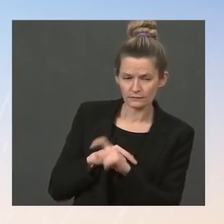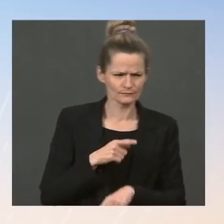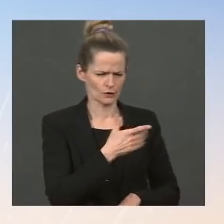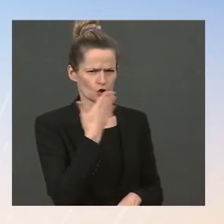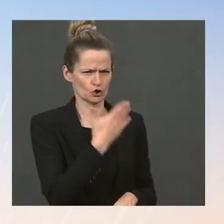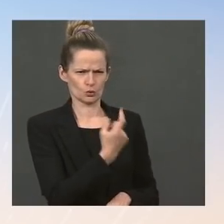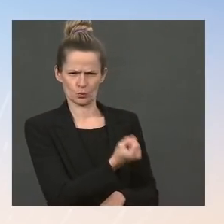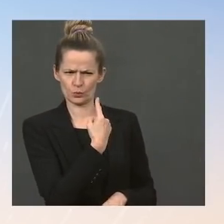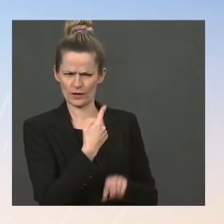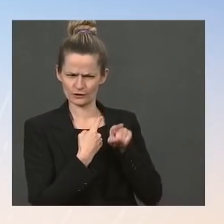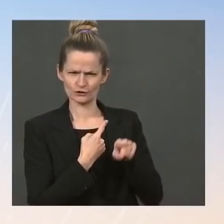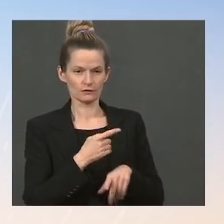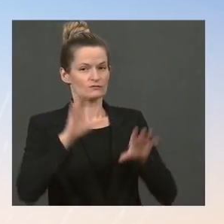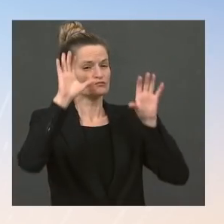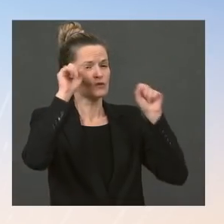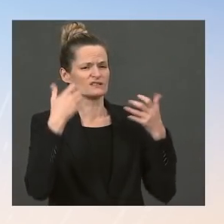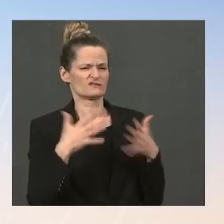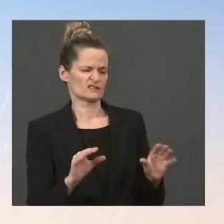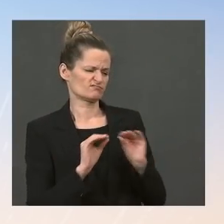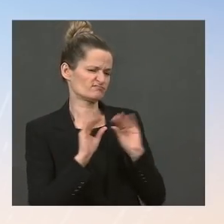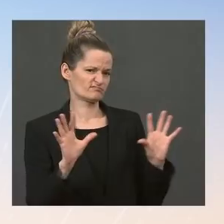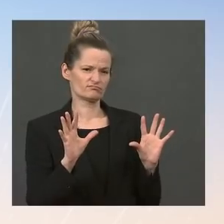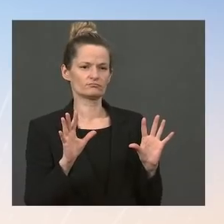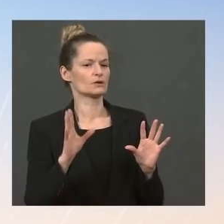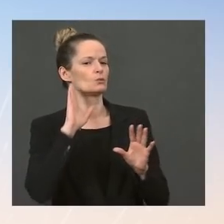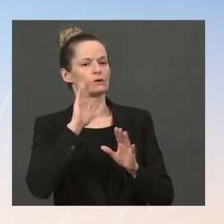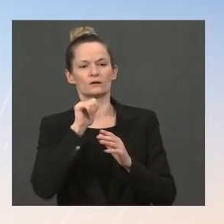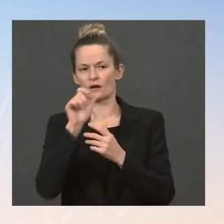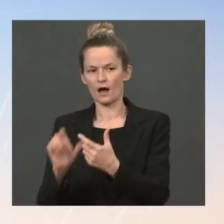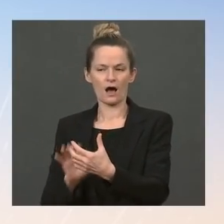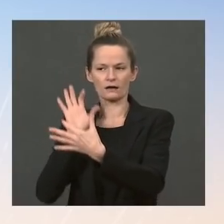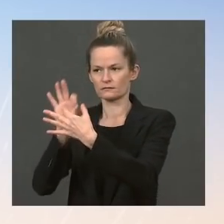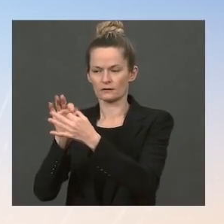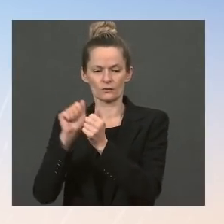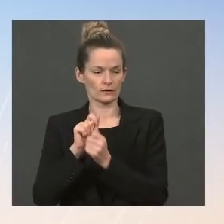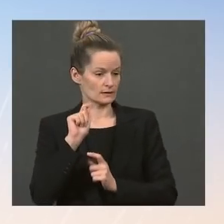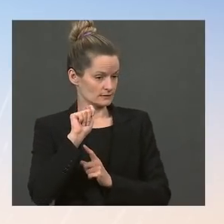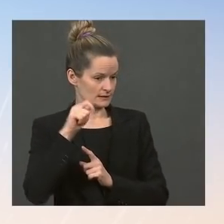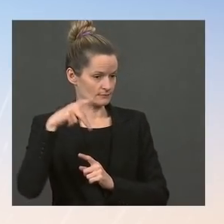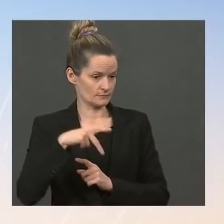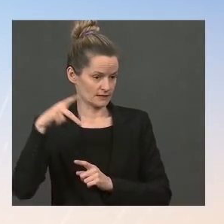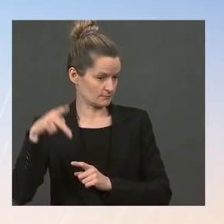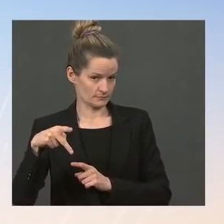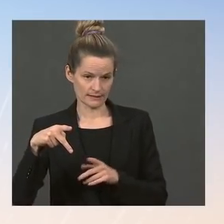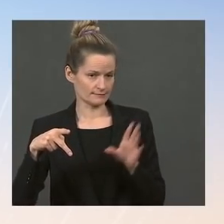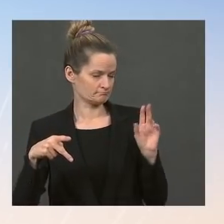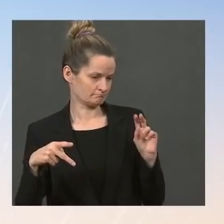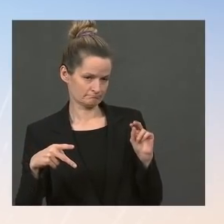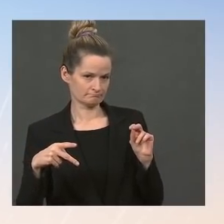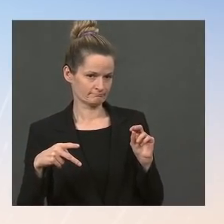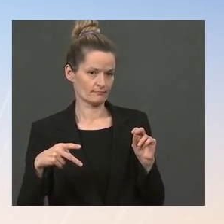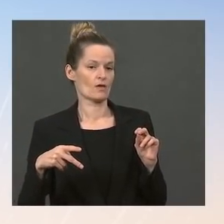that he would not rejoin the TPP as it was initially put forward. He's also being clear that we have to join with the 40 percent of the world